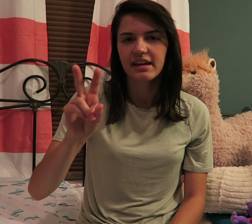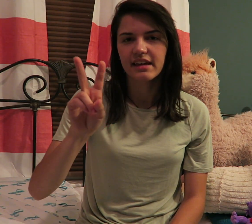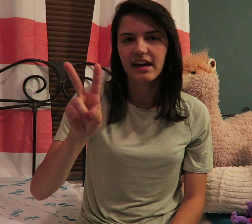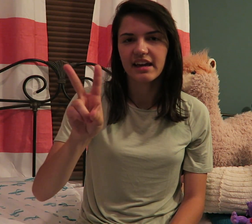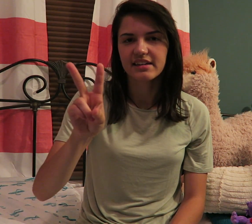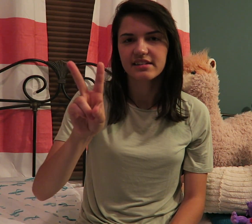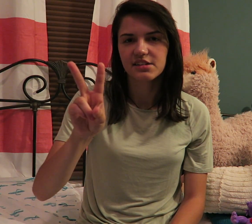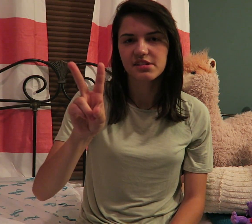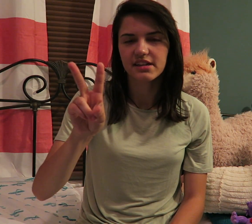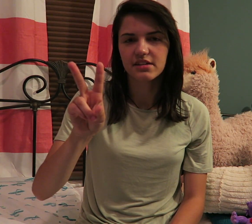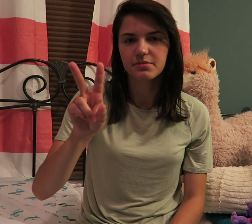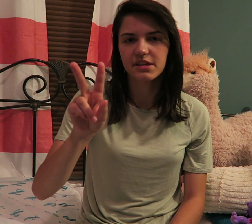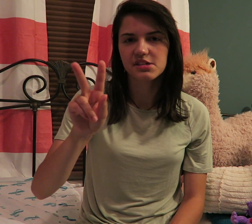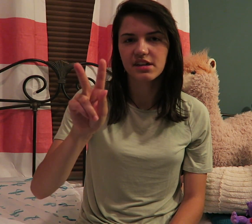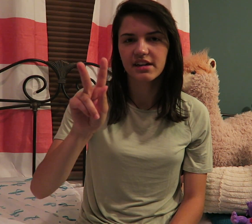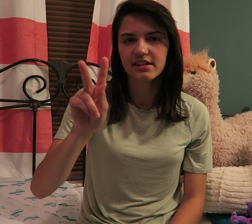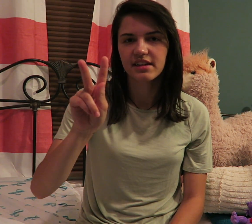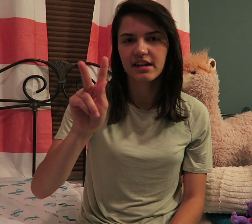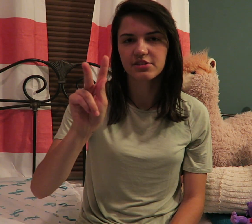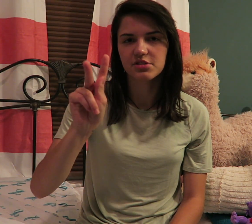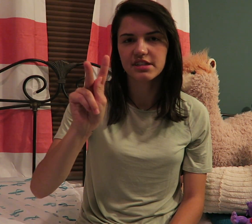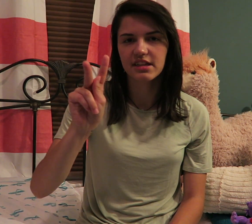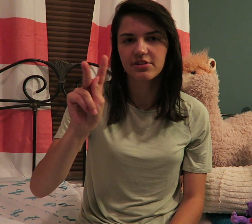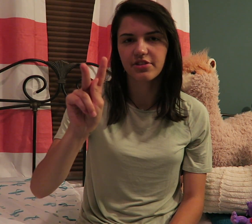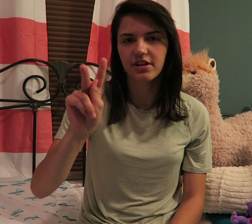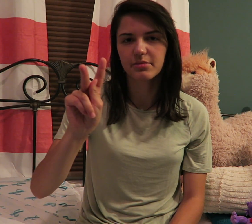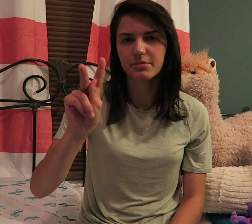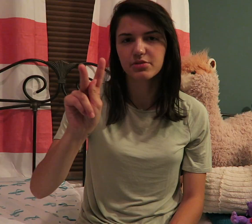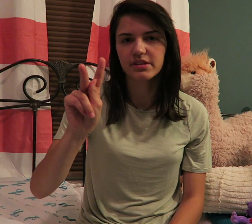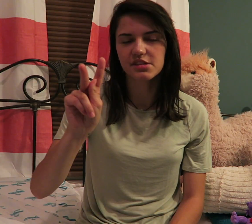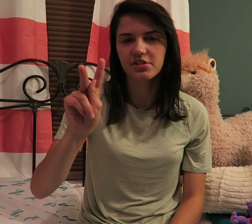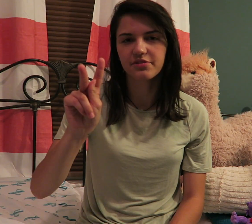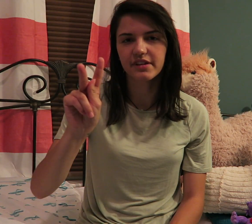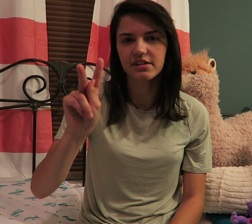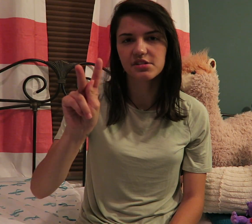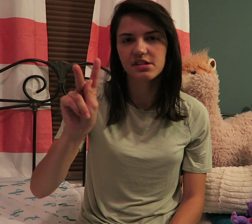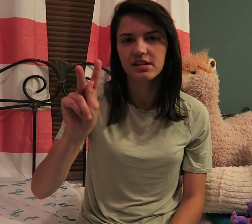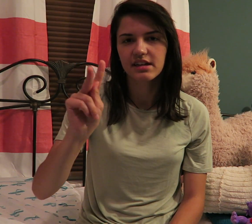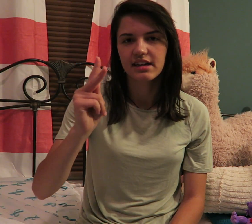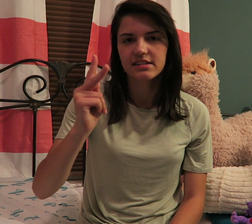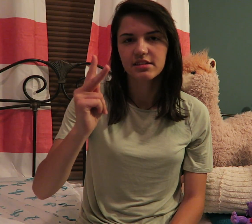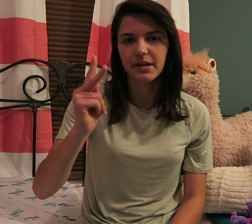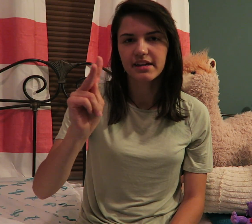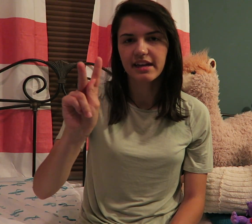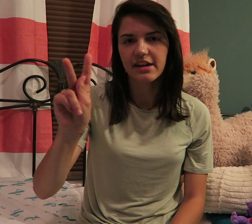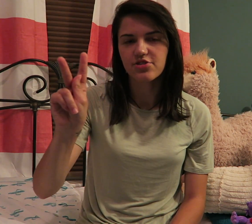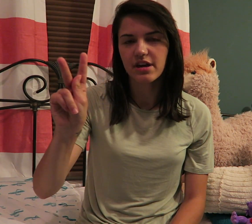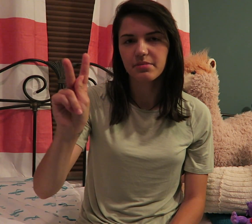K - is taking a peace sign and you're sticking your thumb in between these two fingers to make a K shape